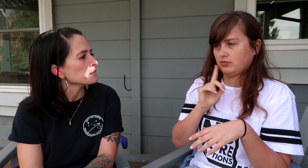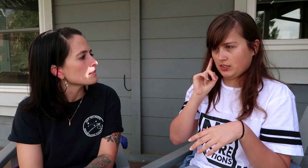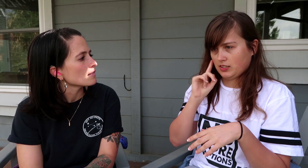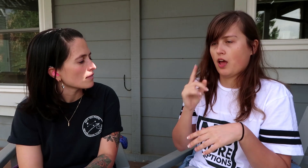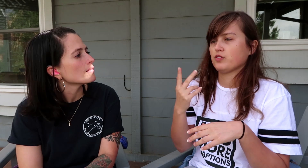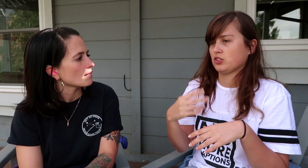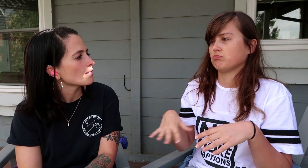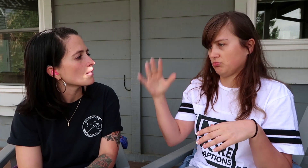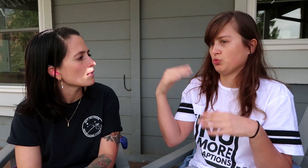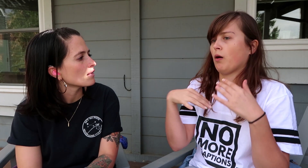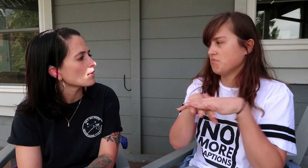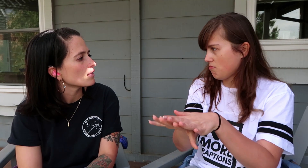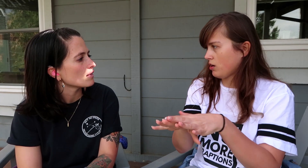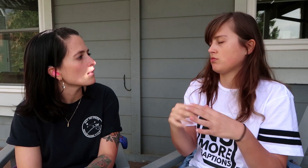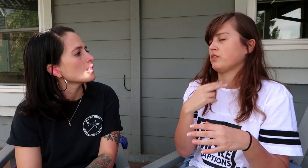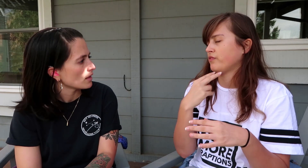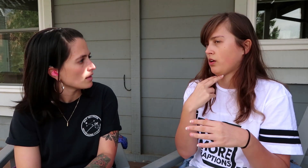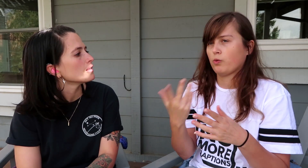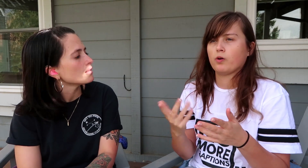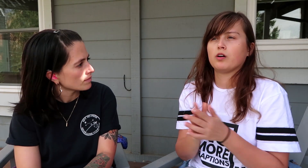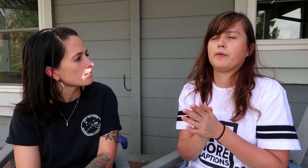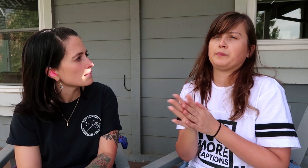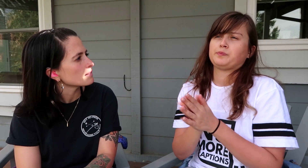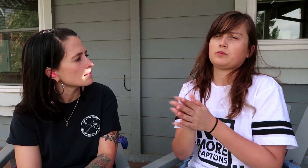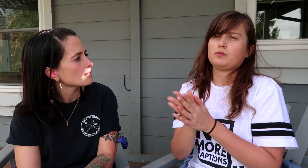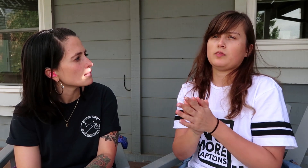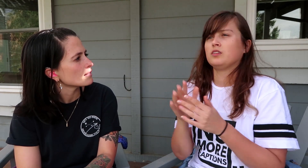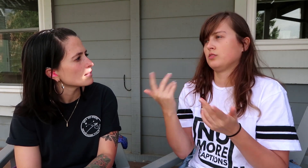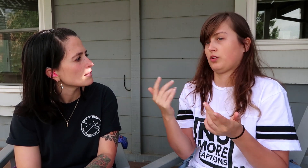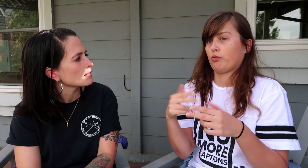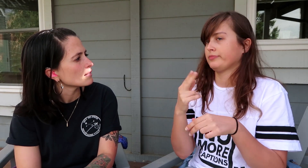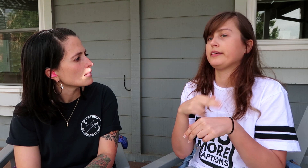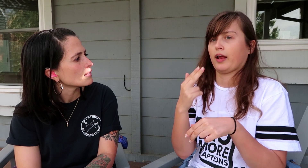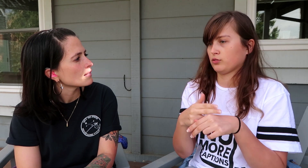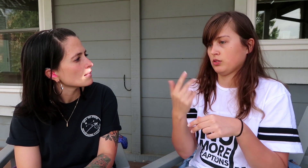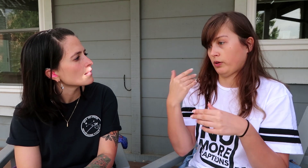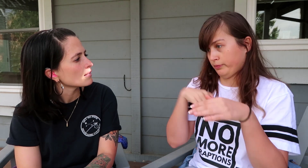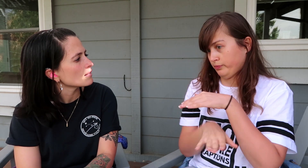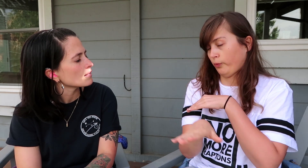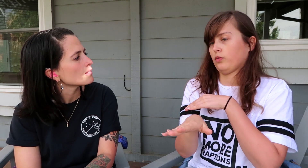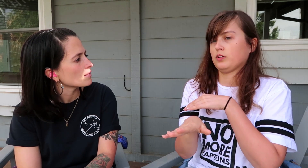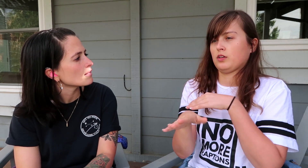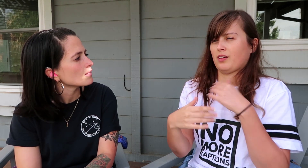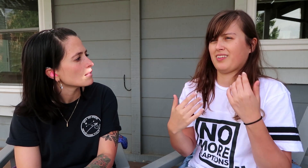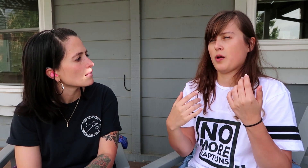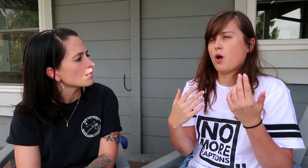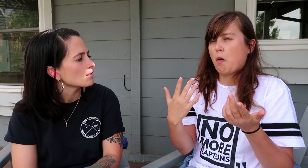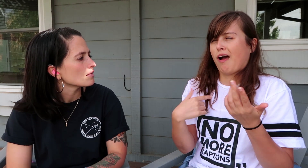But she was deaf and grew up mainstream, she was oral speaking. So naturally, when I was born,